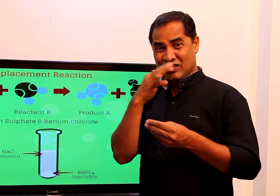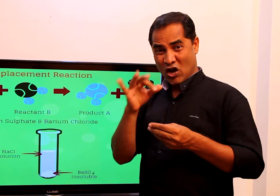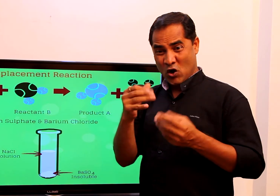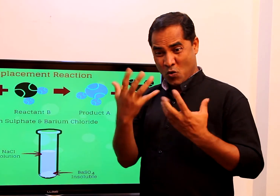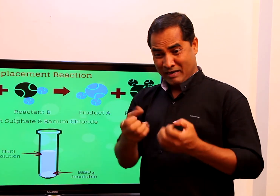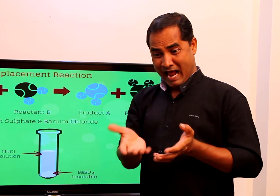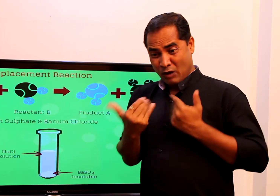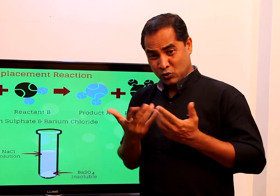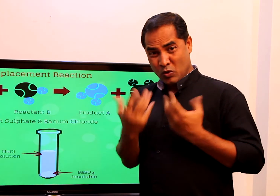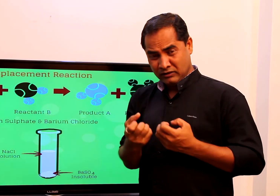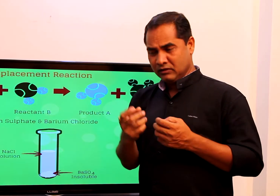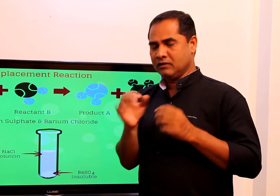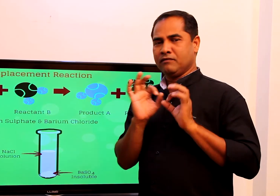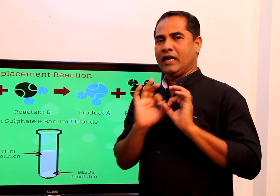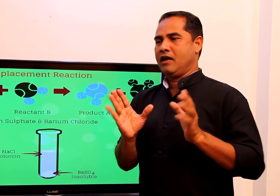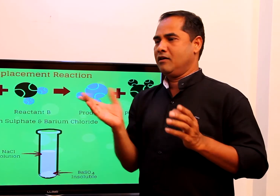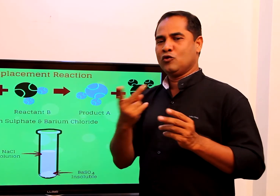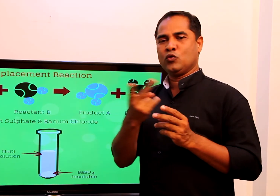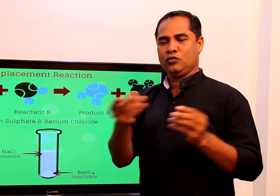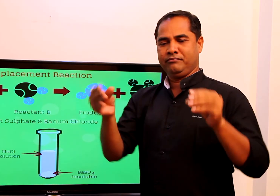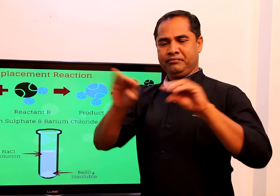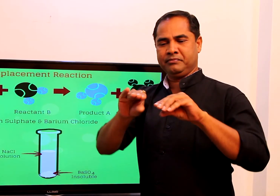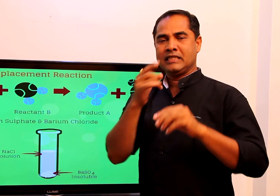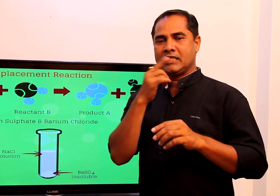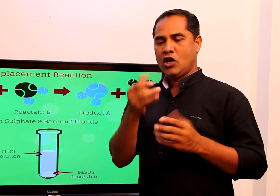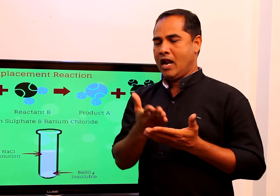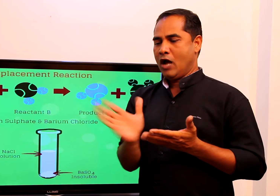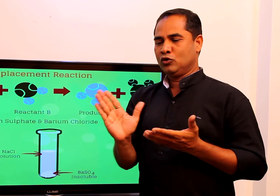and you can remove it.